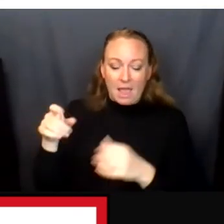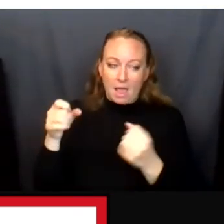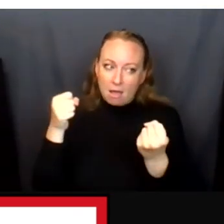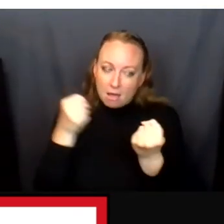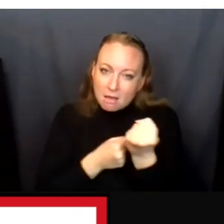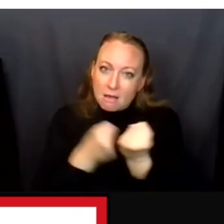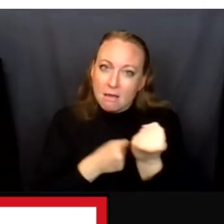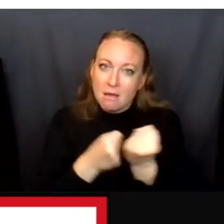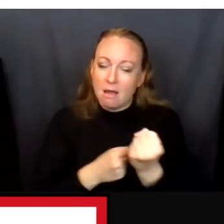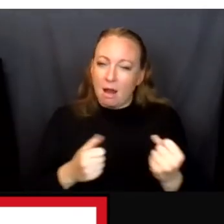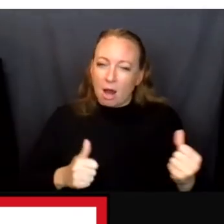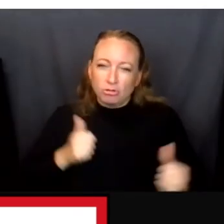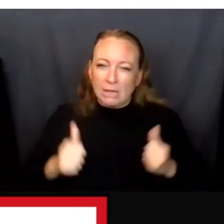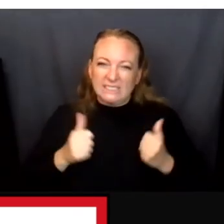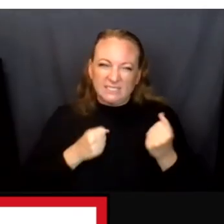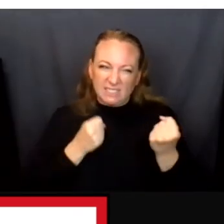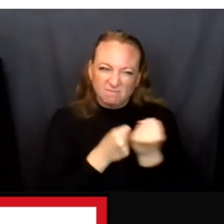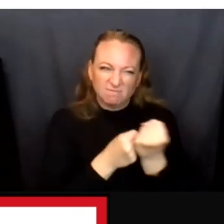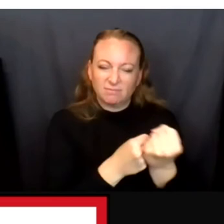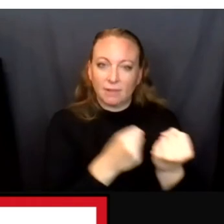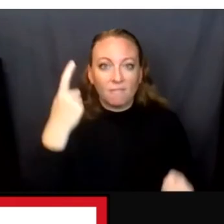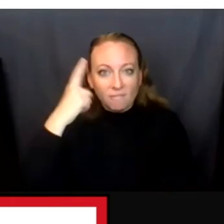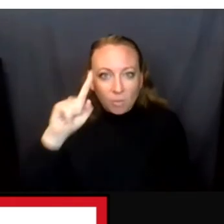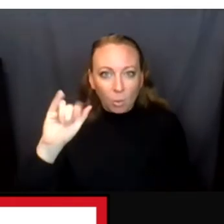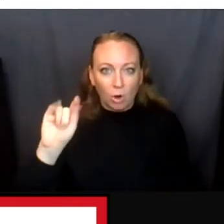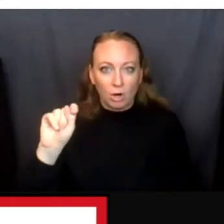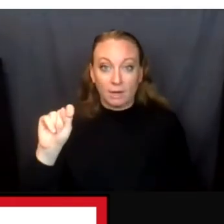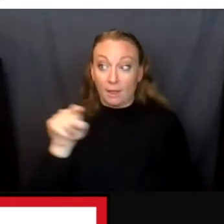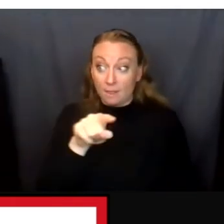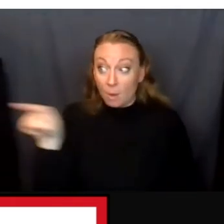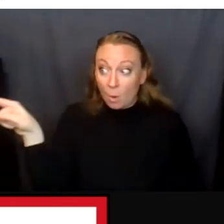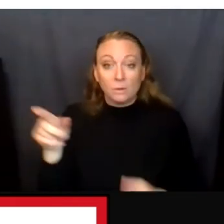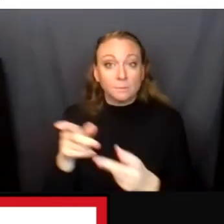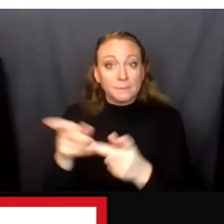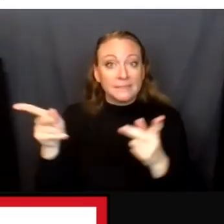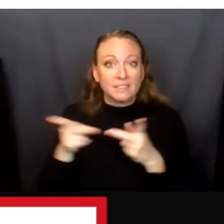And these individuals were in position of influence. And so it moved.